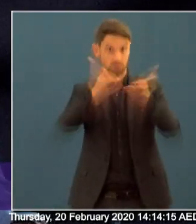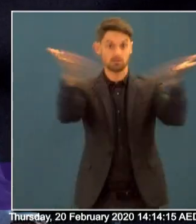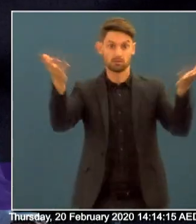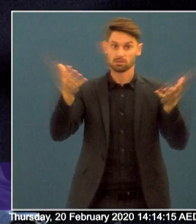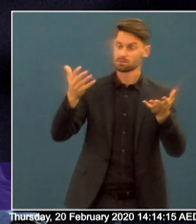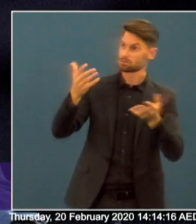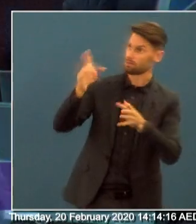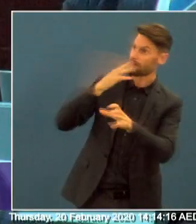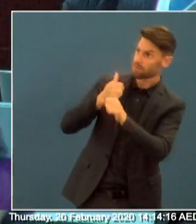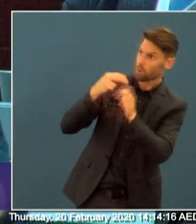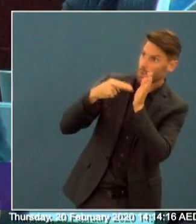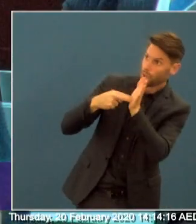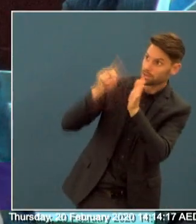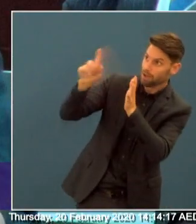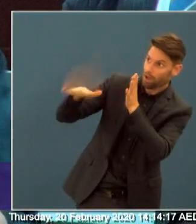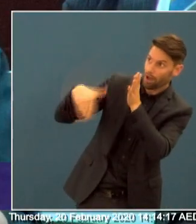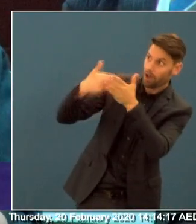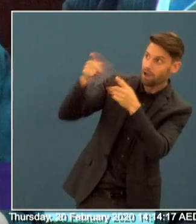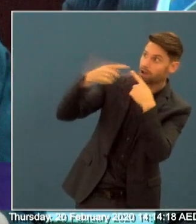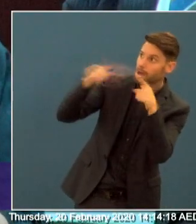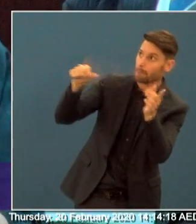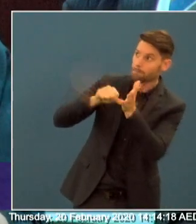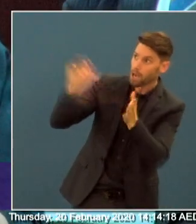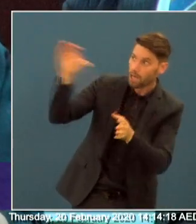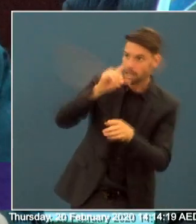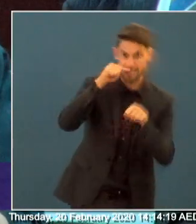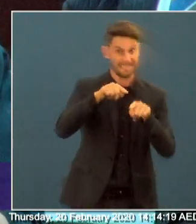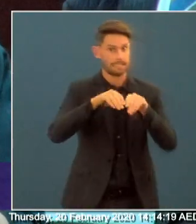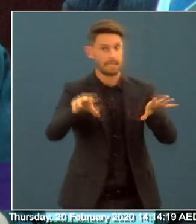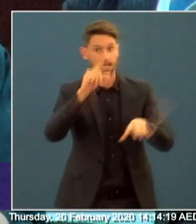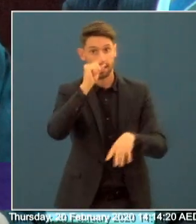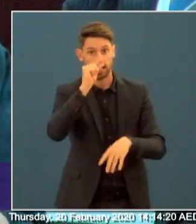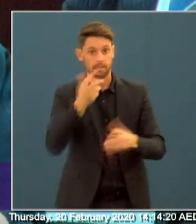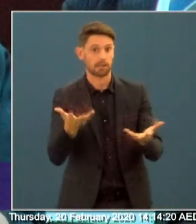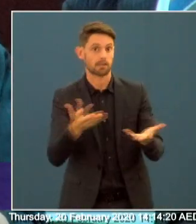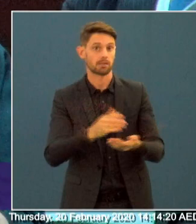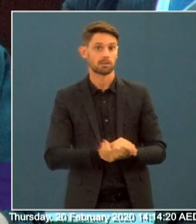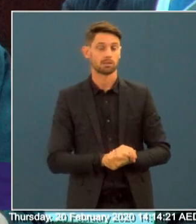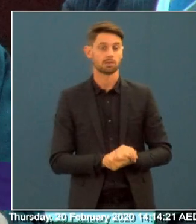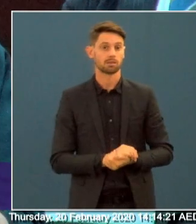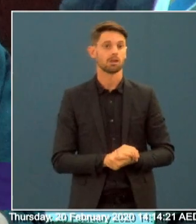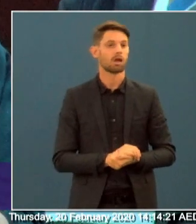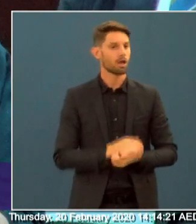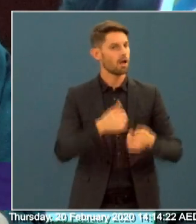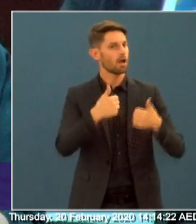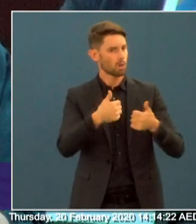So that — and that's, just to draw your attention to it, is the comments that you've made at paragraph 238.